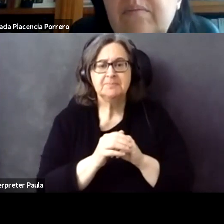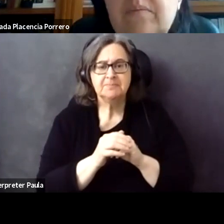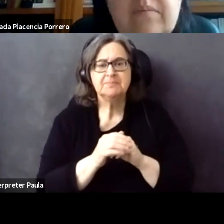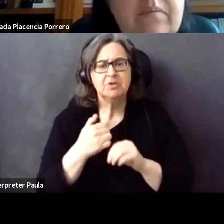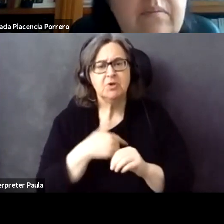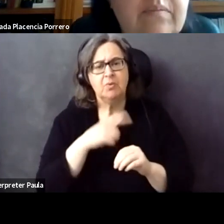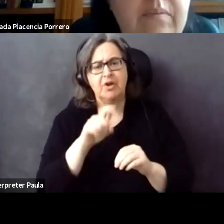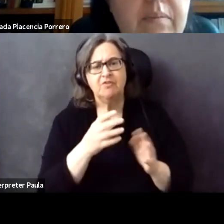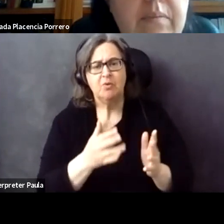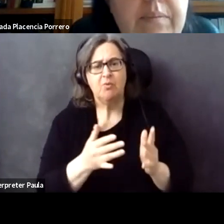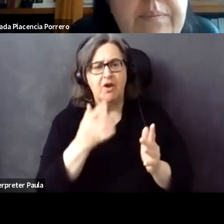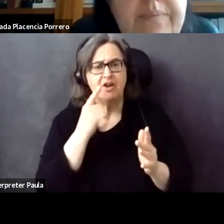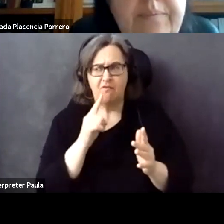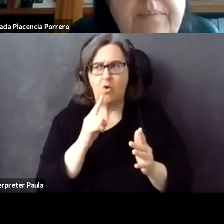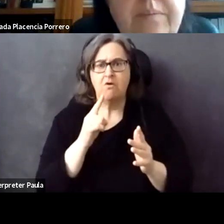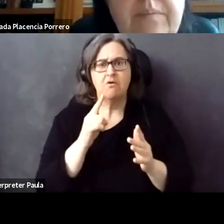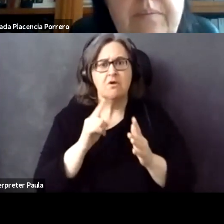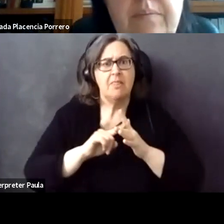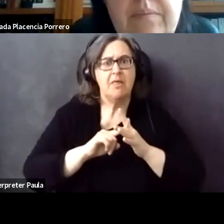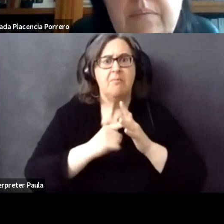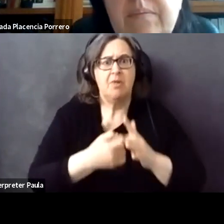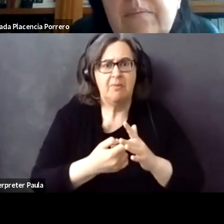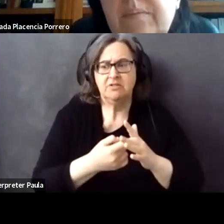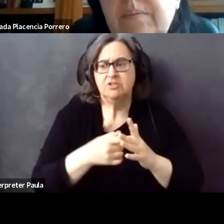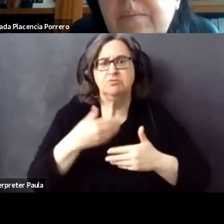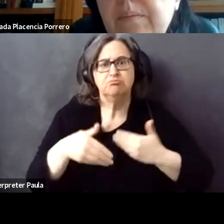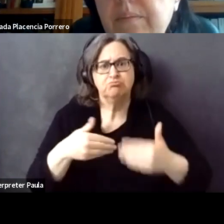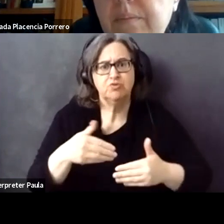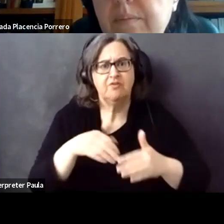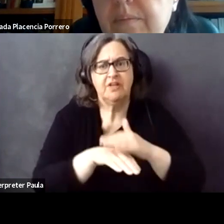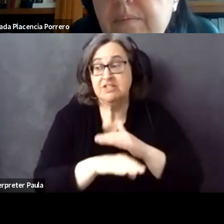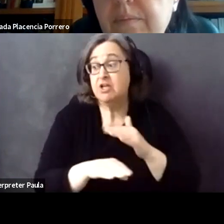, a very promising way. As I said, we, of course, have to